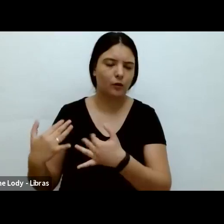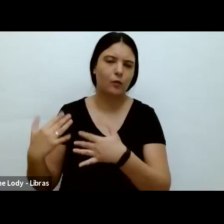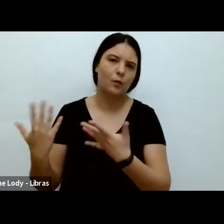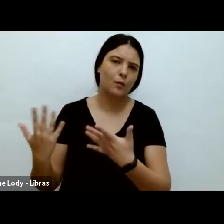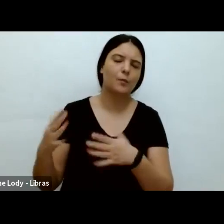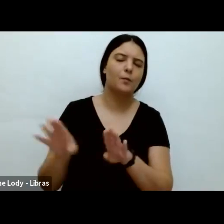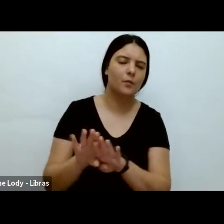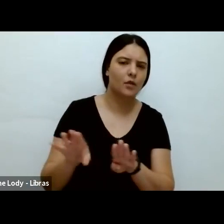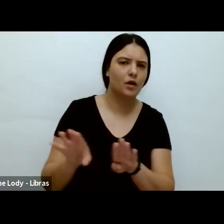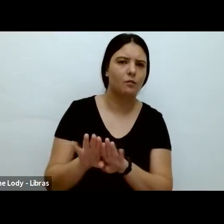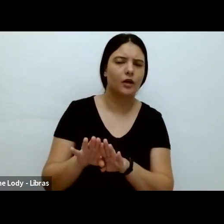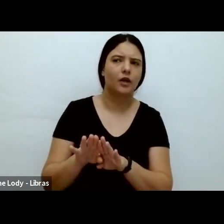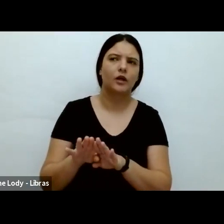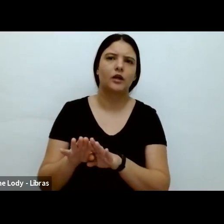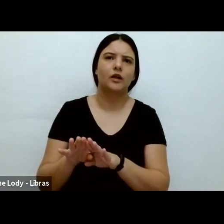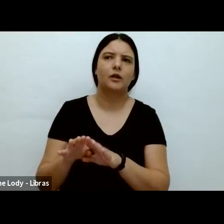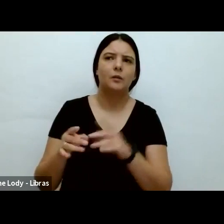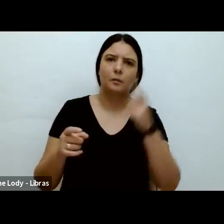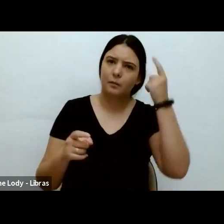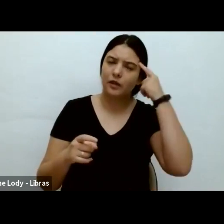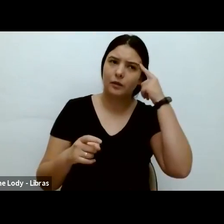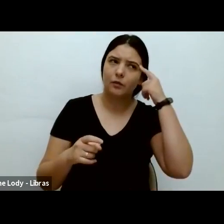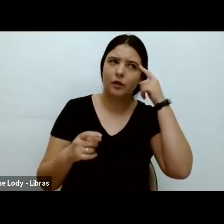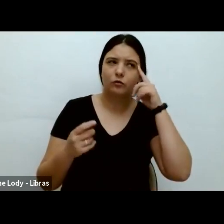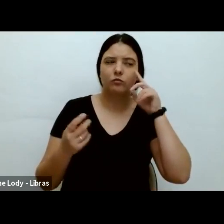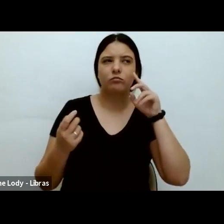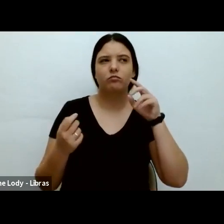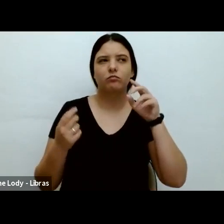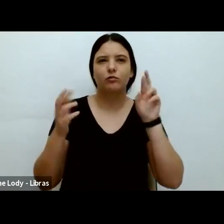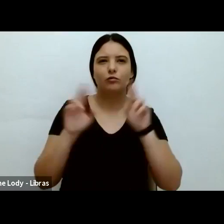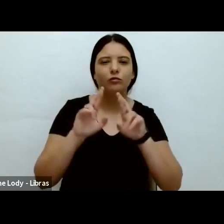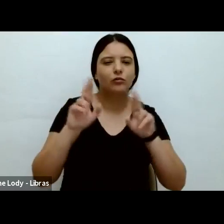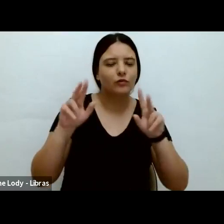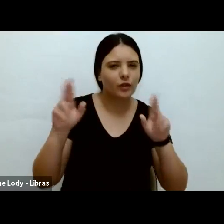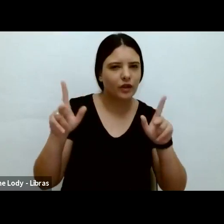includes these different points.